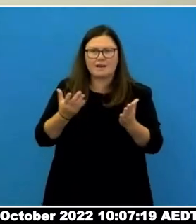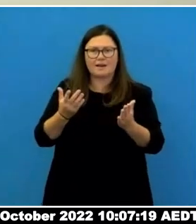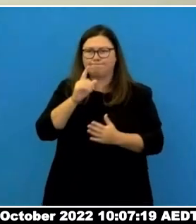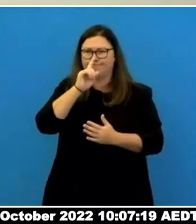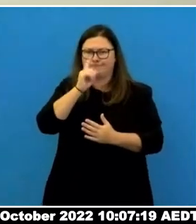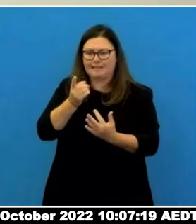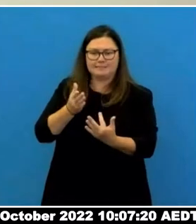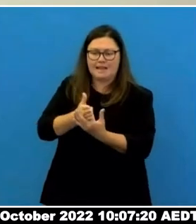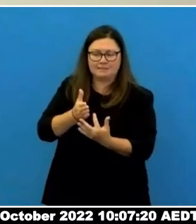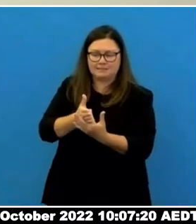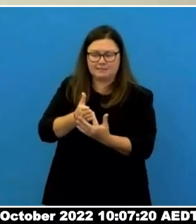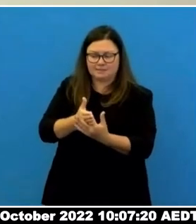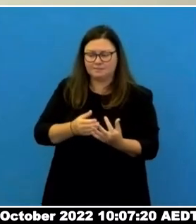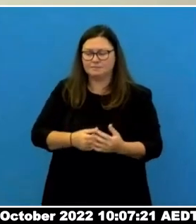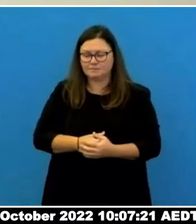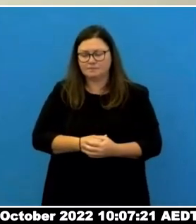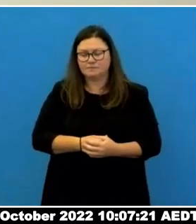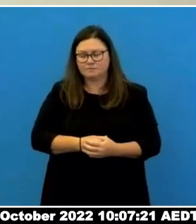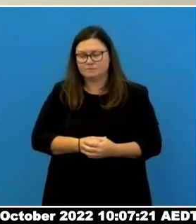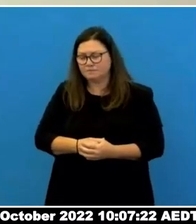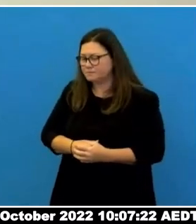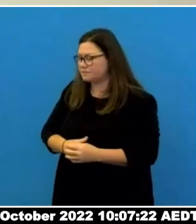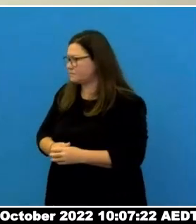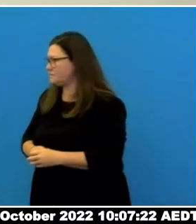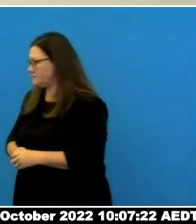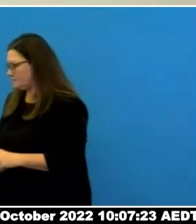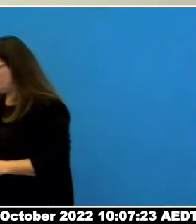even when people with disability of culturally and linguistically diverse backgrounds